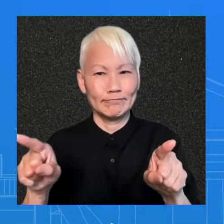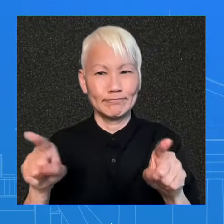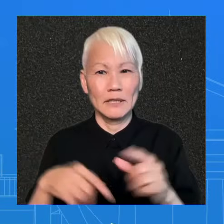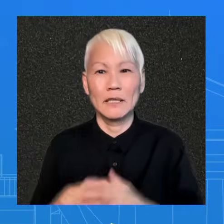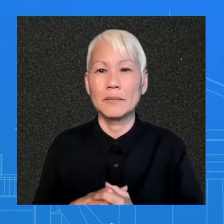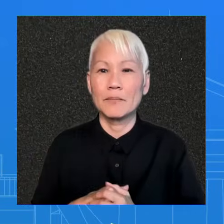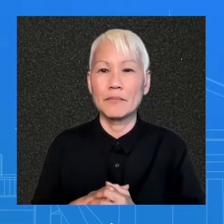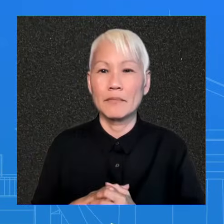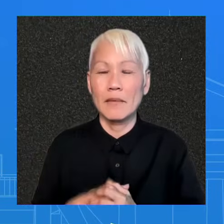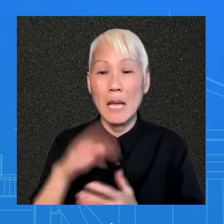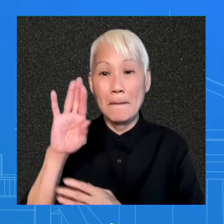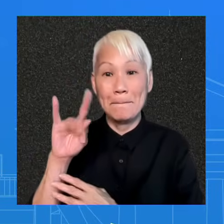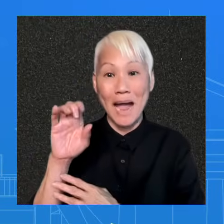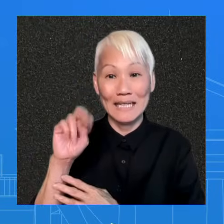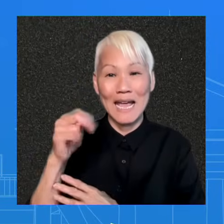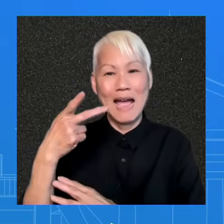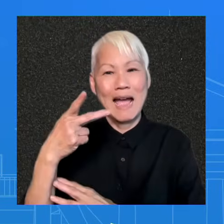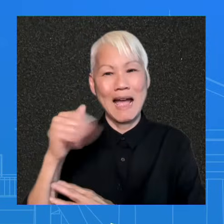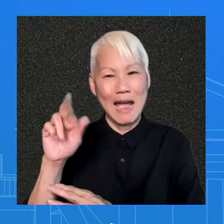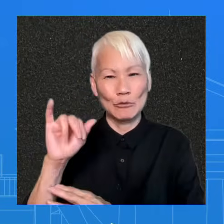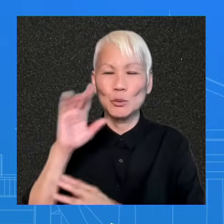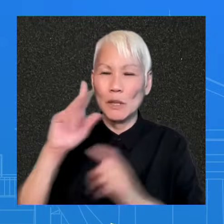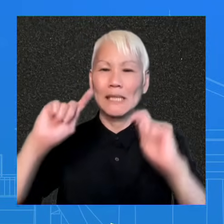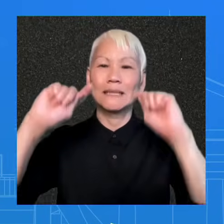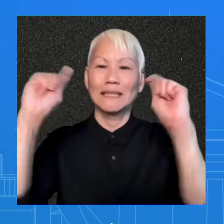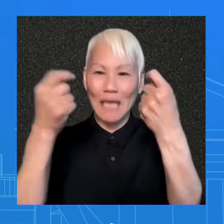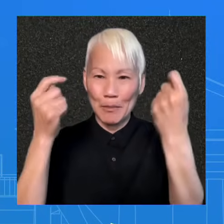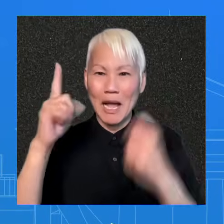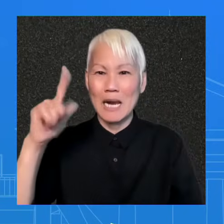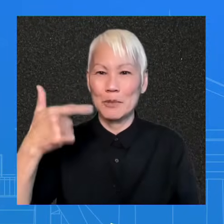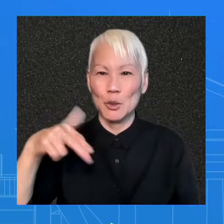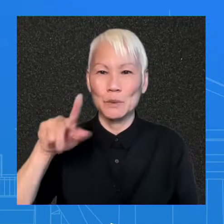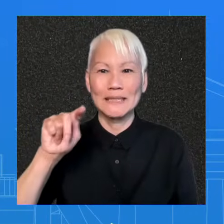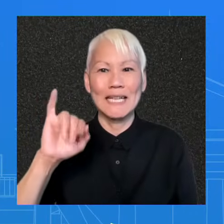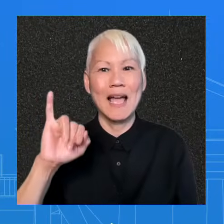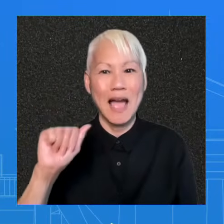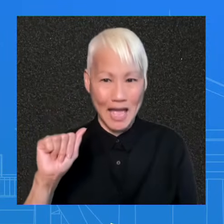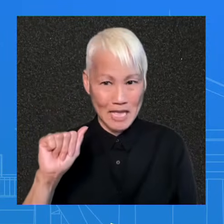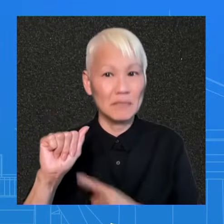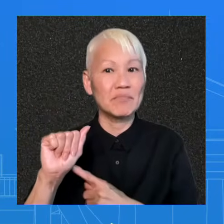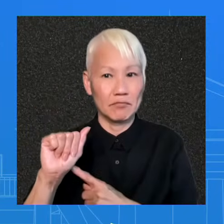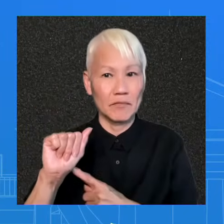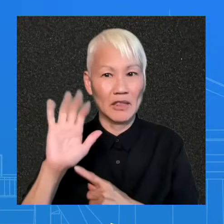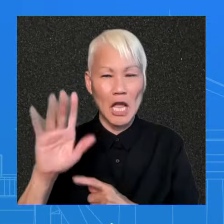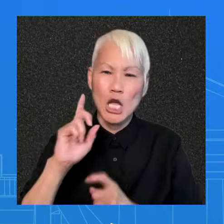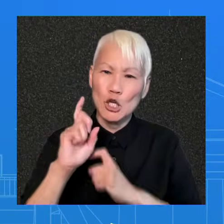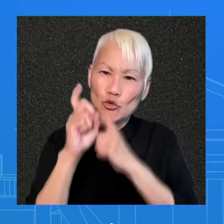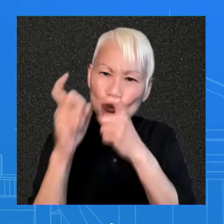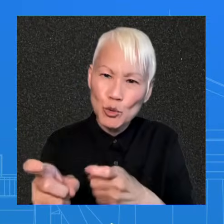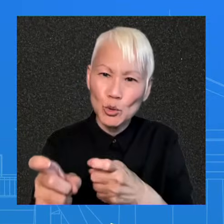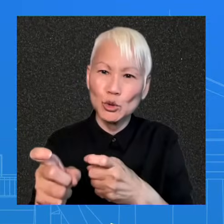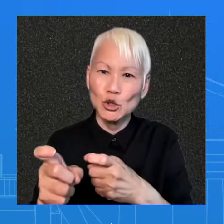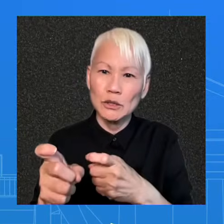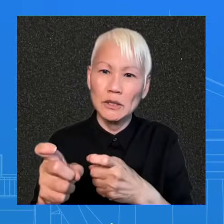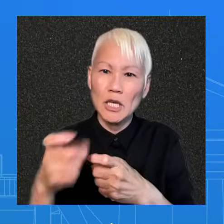LGBTQI+ service members' contributions during Pride with pride across federal agencies,